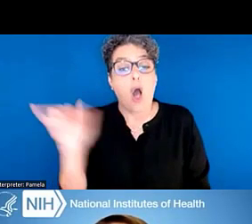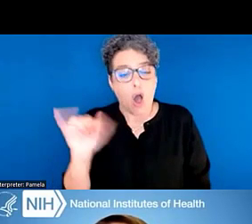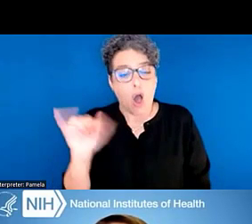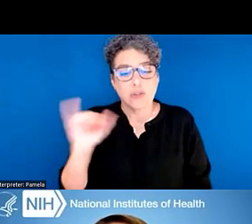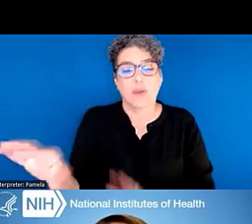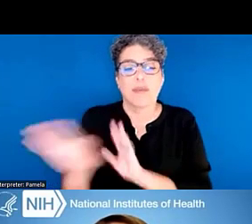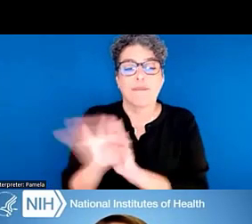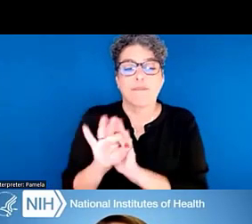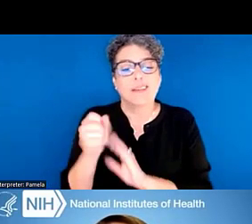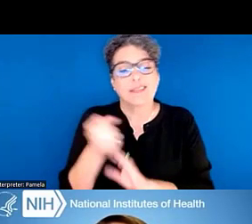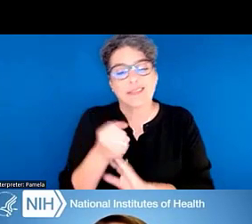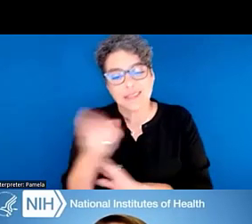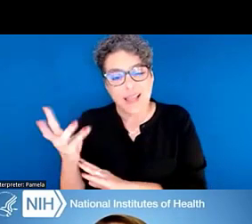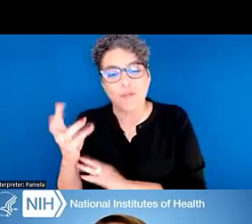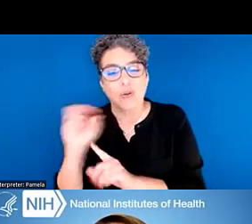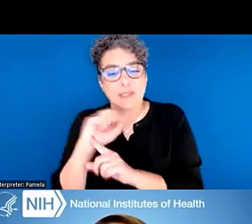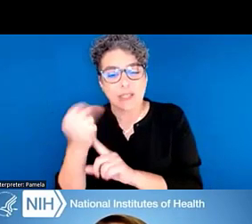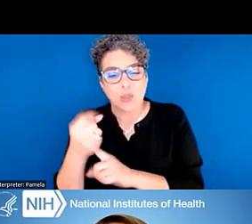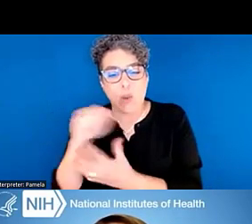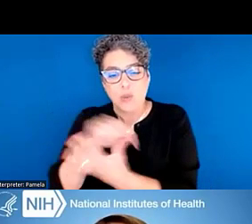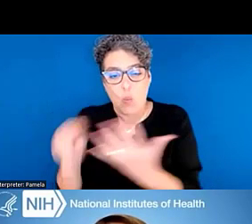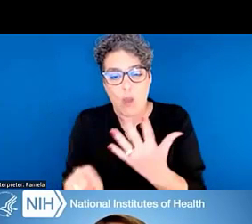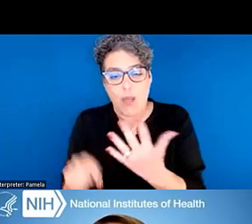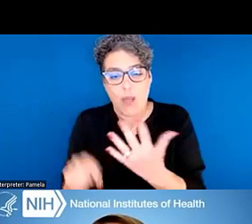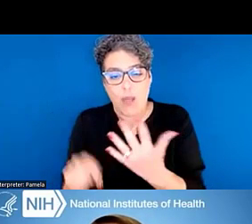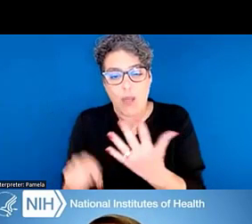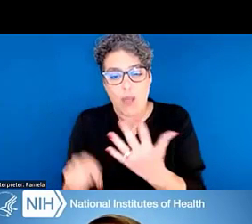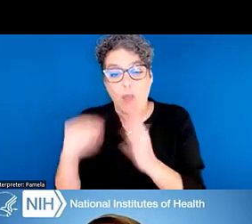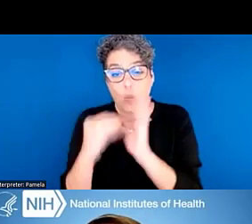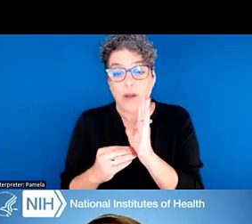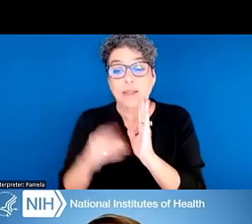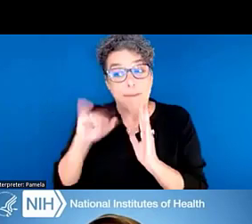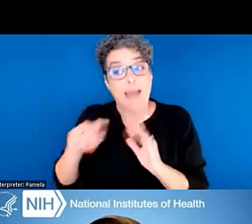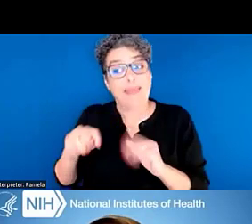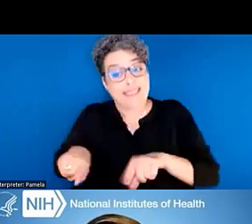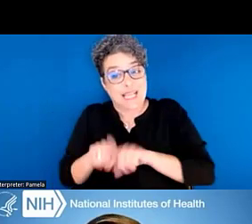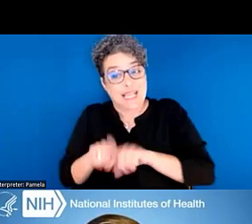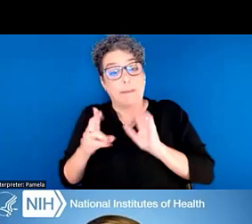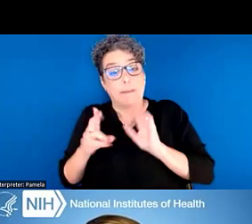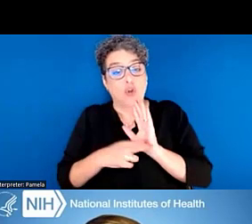where records completed by the same nurse for the patients' follow-up visits